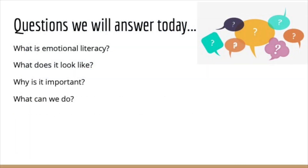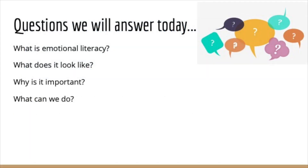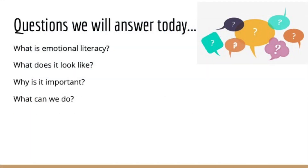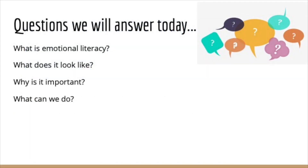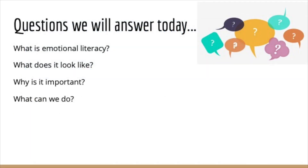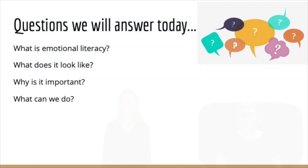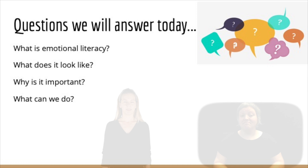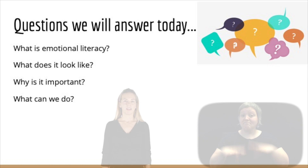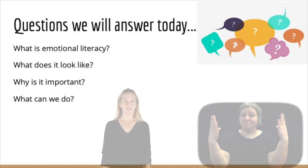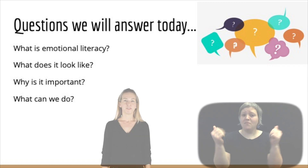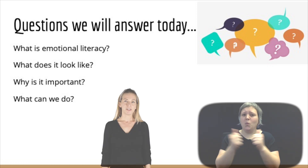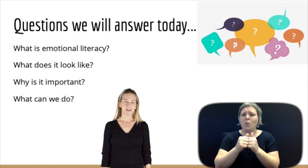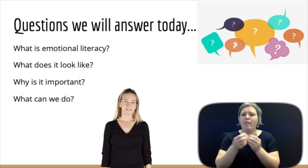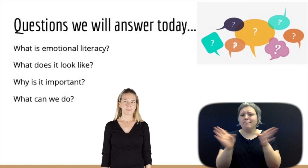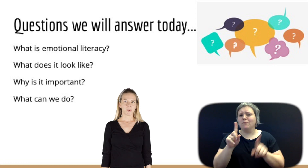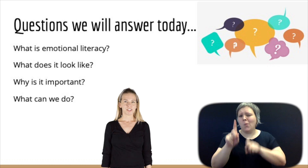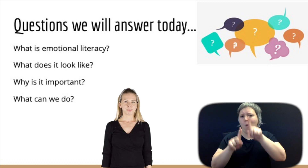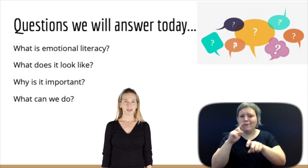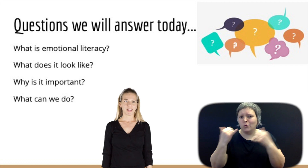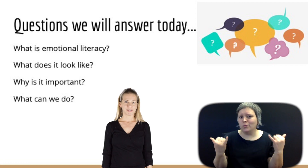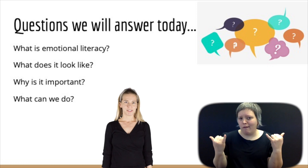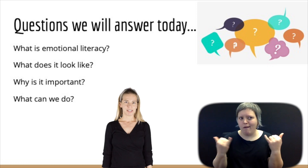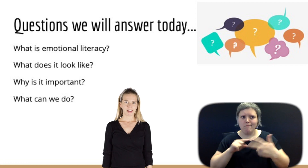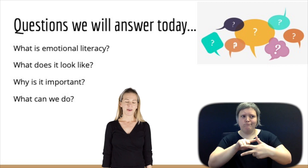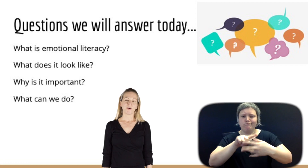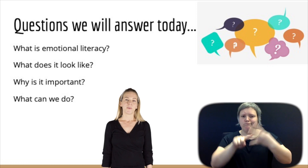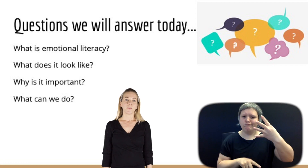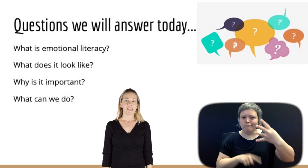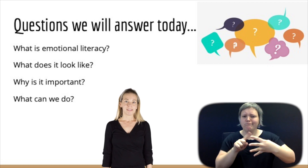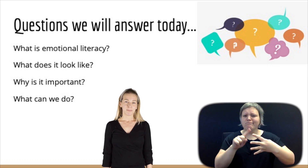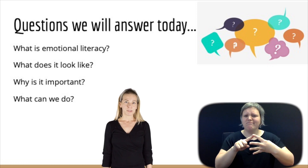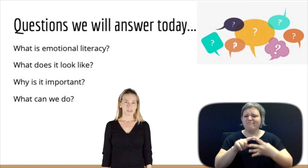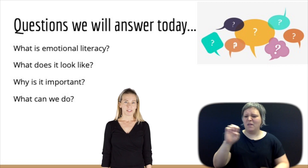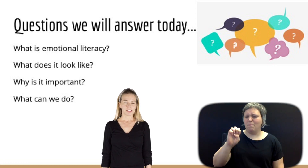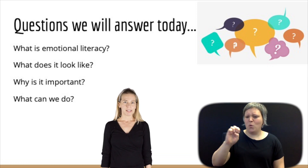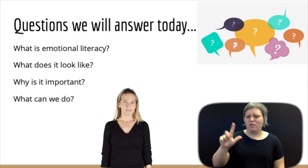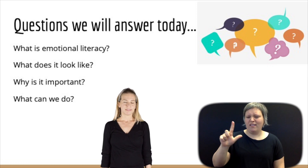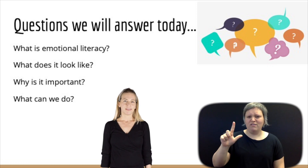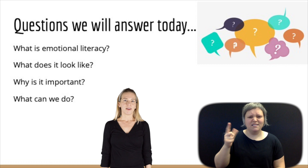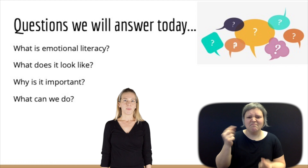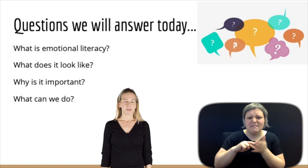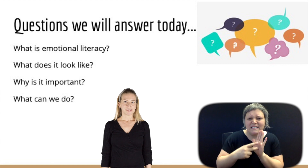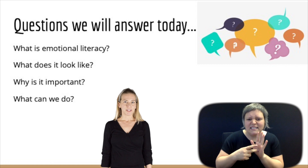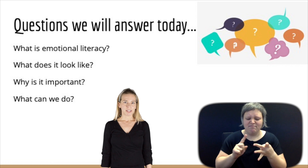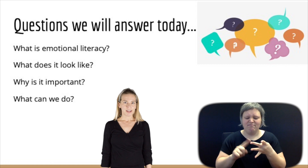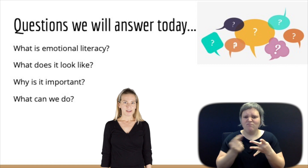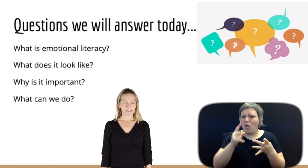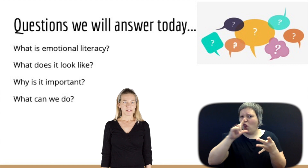So, first off, some questions we're going to answer today: What is emotional literacy? What does it look like?